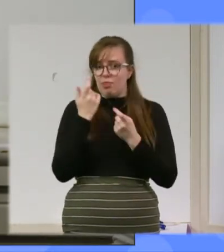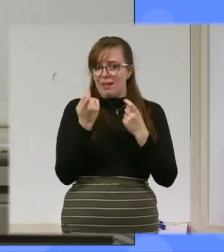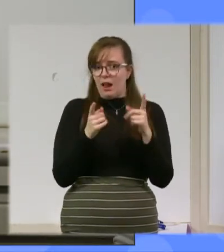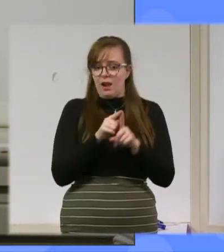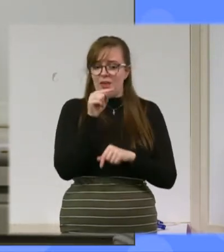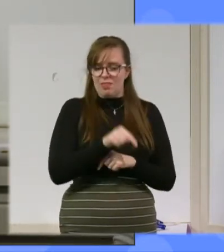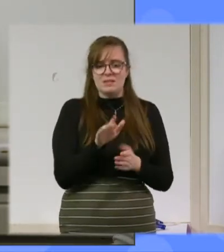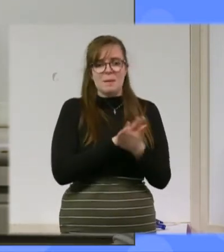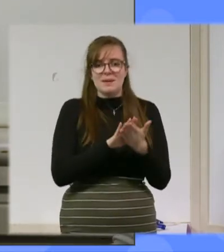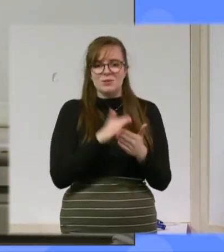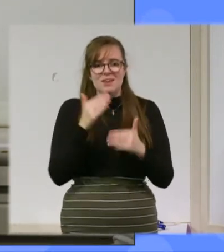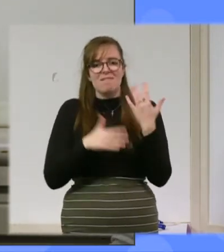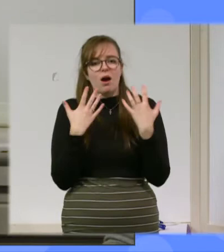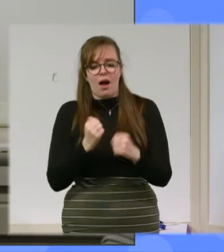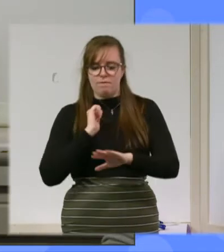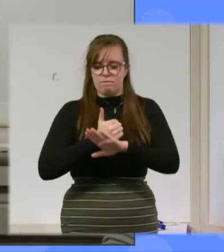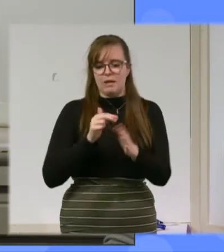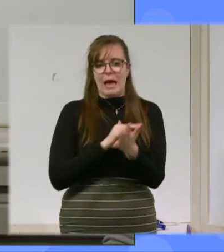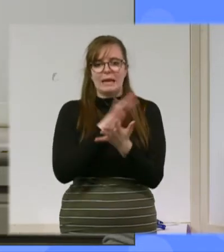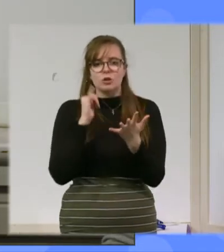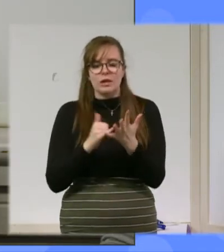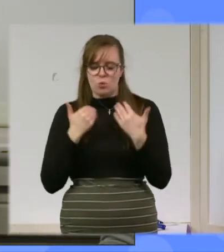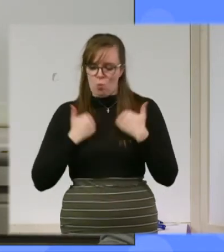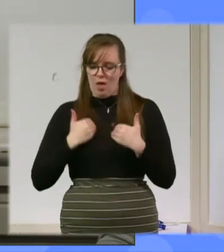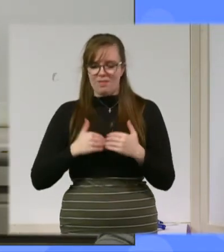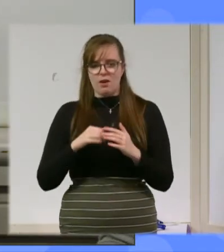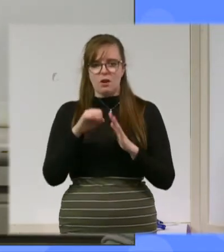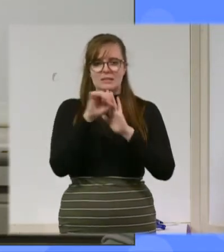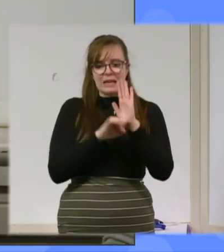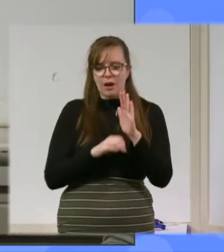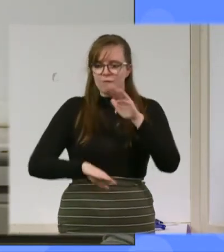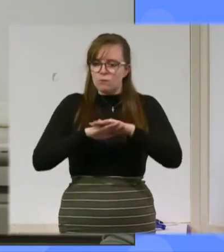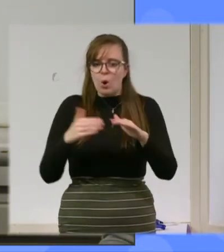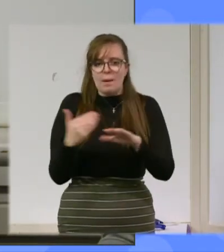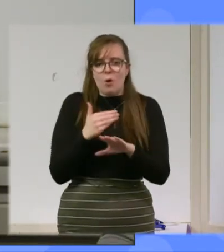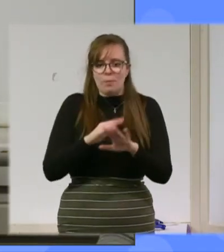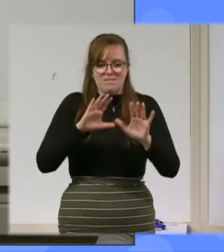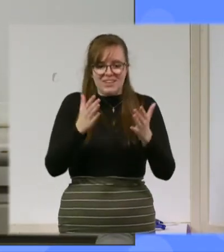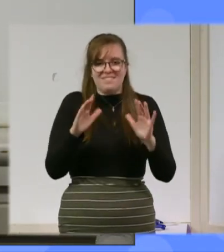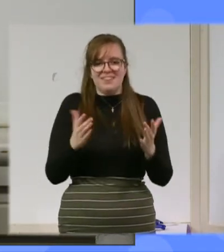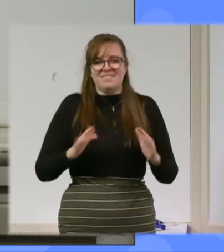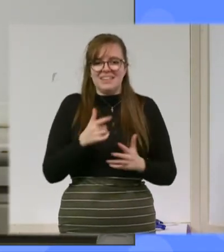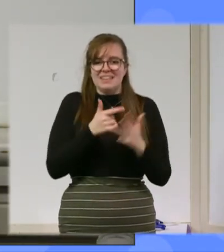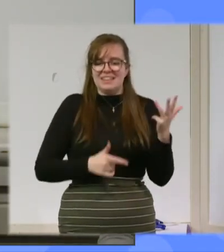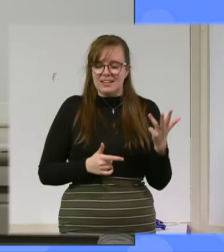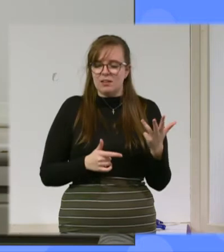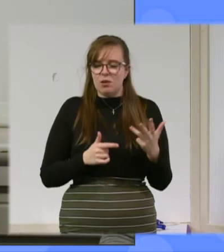wouldn't have a National Health Service we wouldn't have a welfare state we wouldn't have full employment we wouldn't have had the rights that people